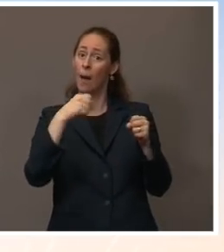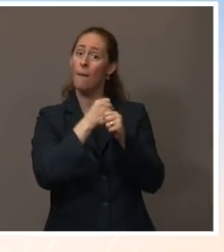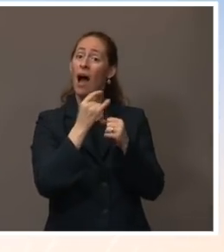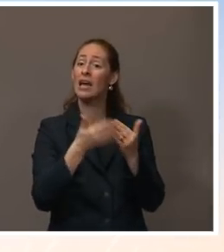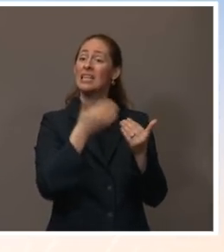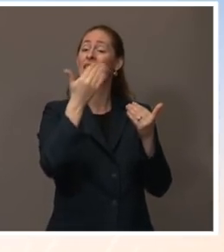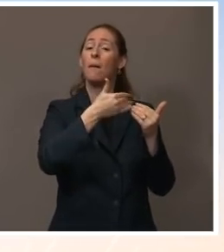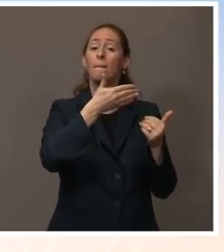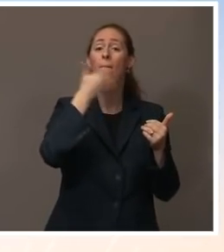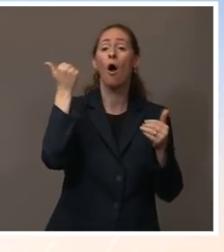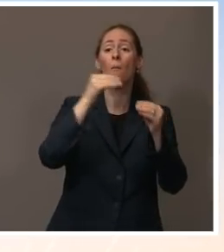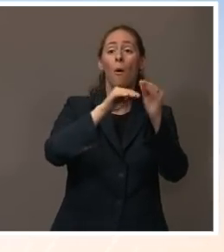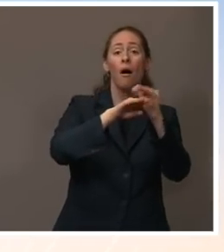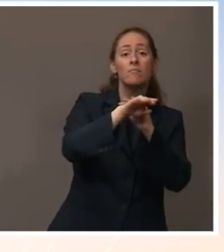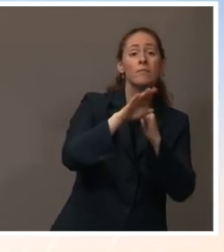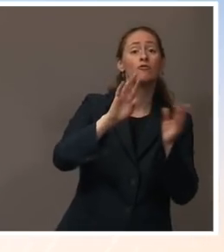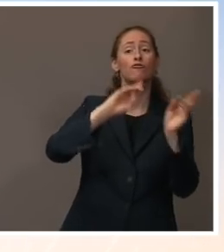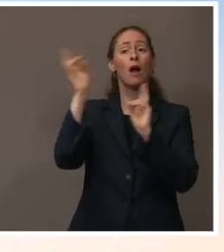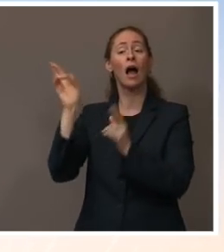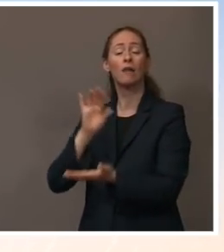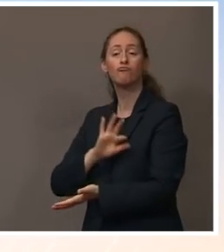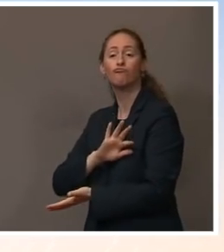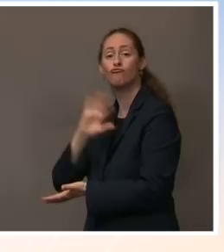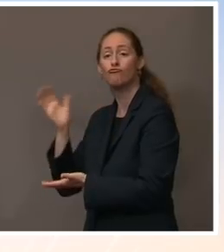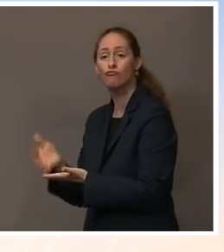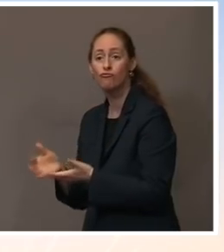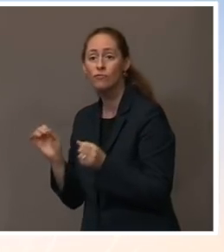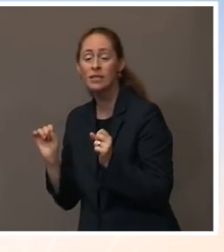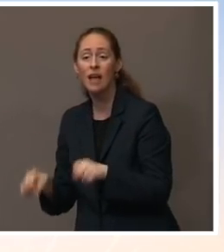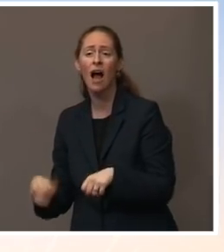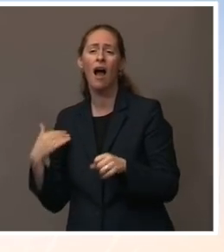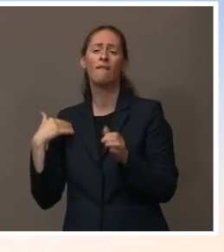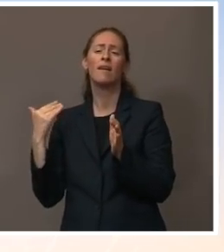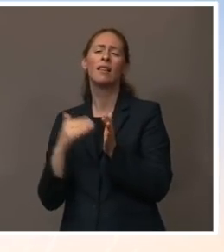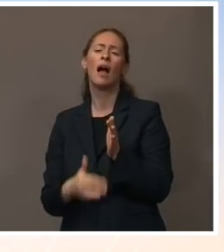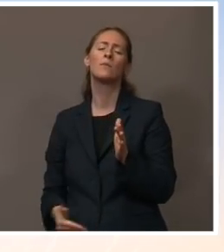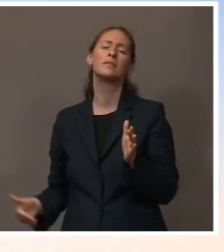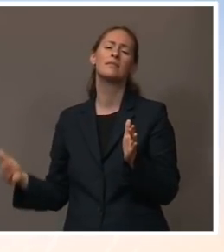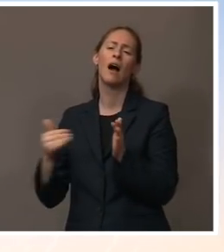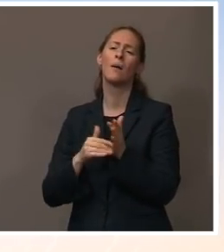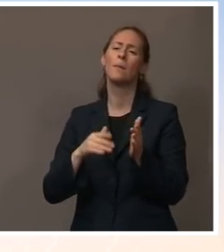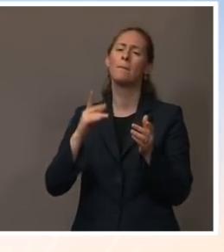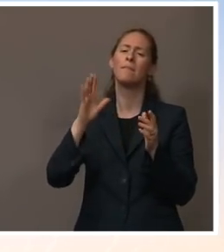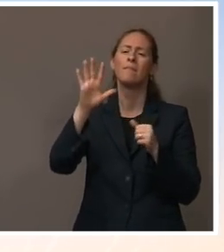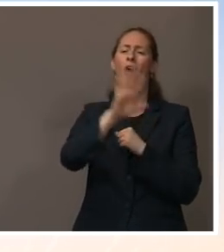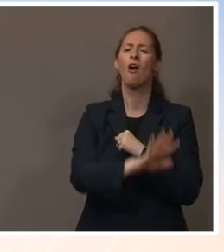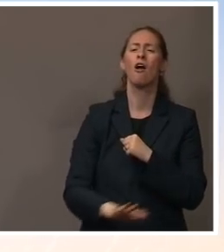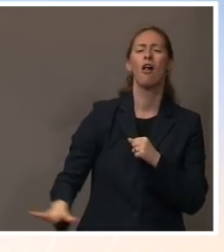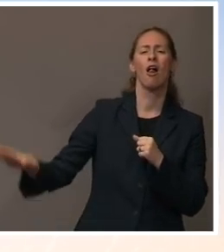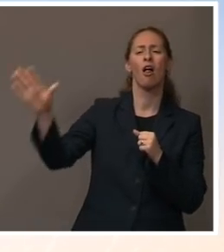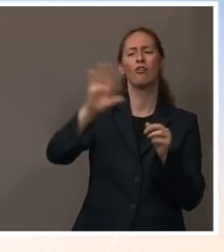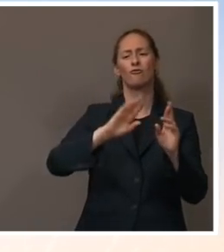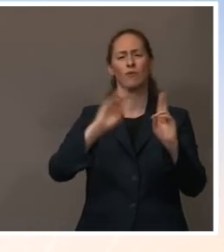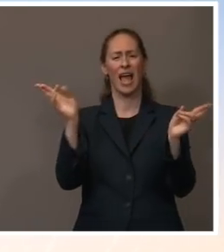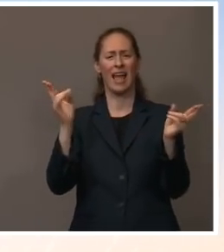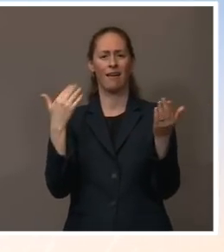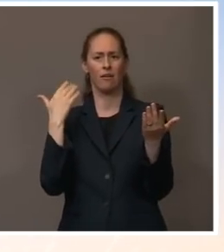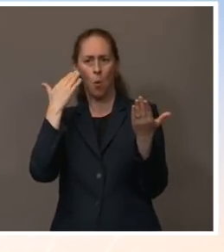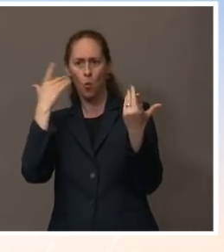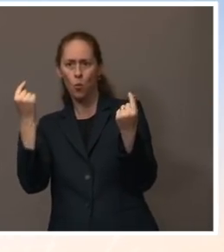make sure there are thousands and thousands of sites, vaccinators, opportunities for people to get vaccinated; incentivize it across the country.